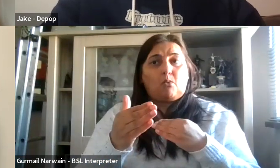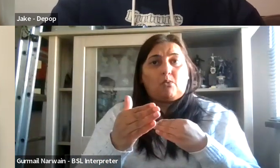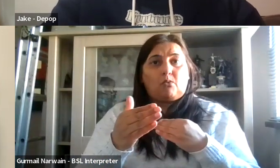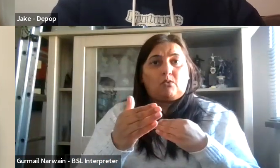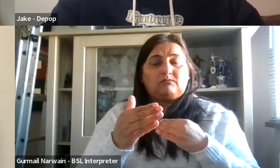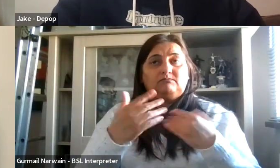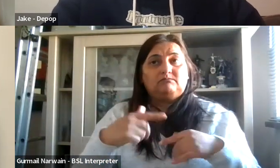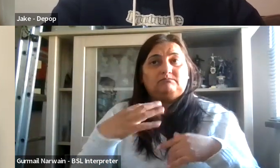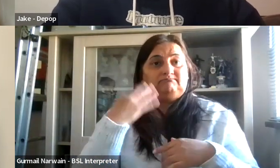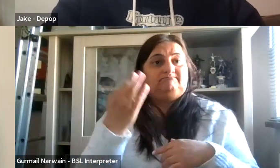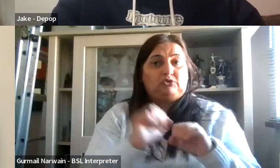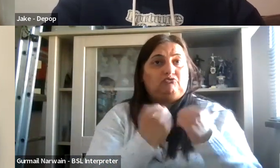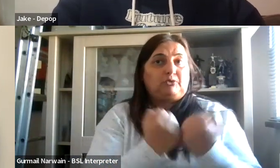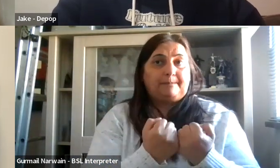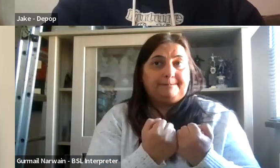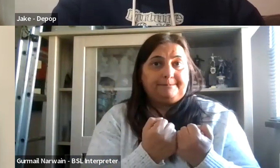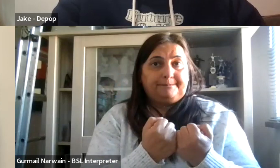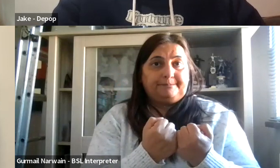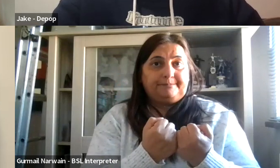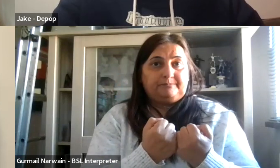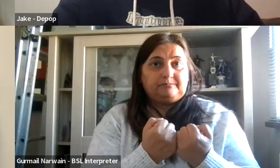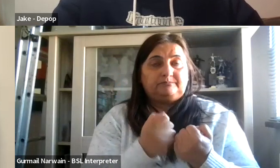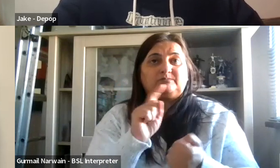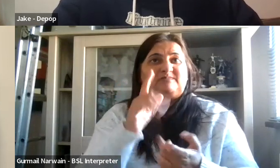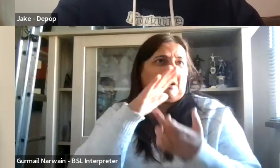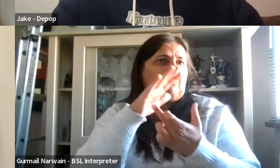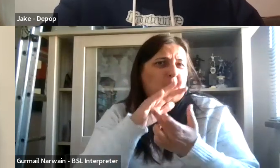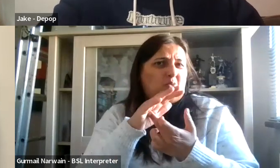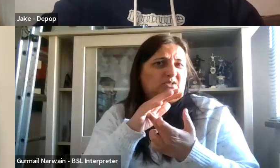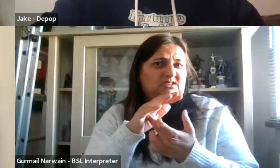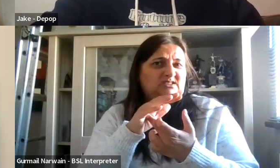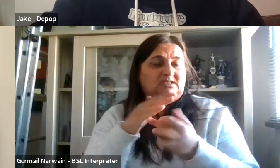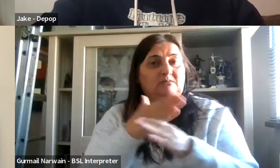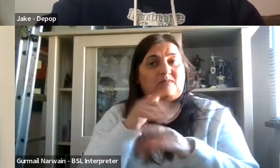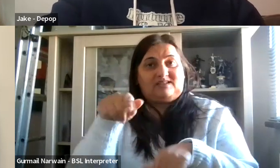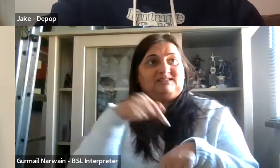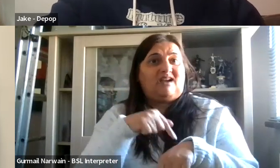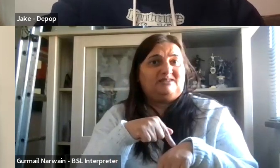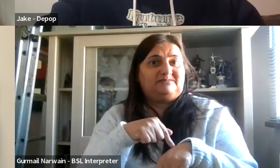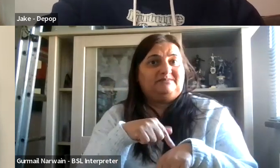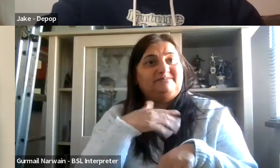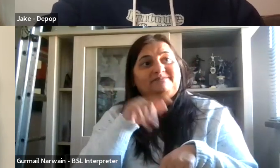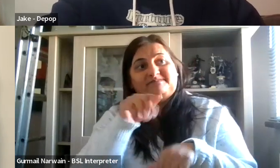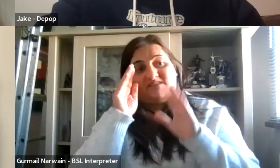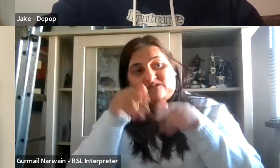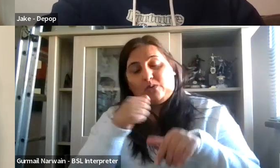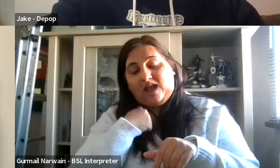representation of those groups. Whatever's important, really to employees at the time is is where we'd want to focus our efforts.